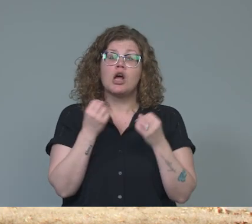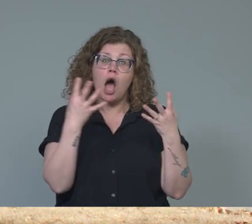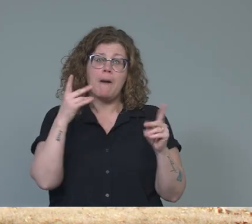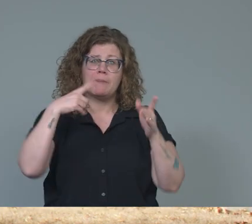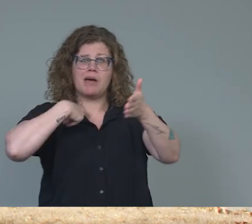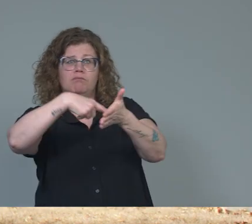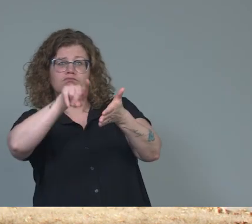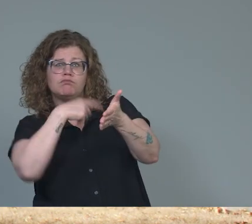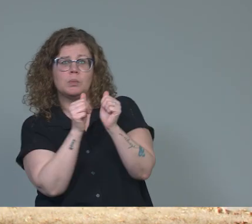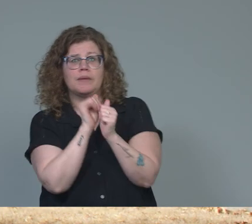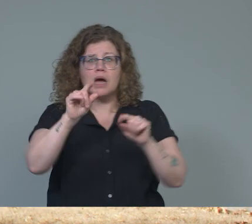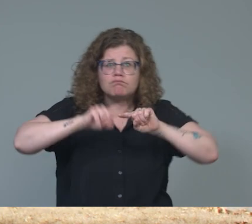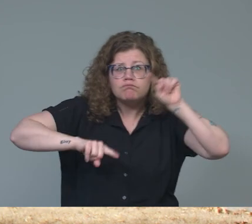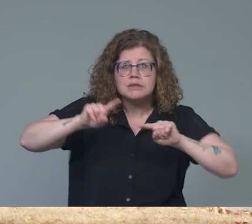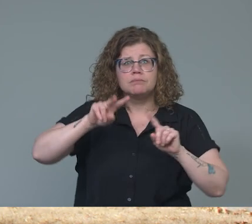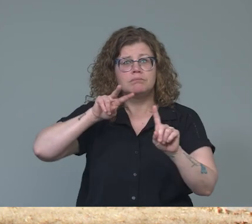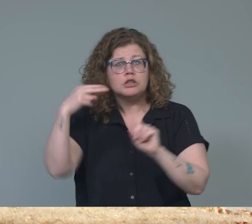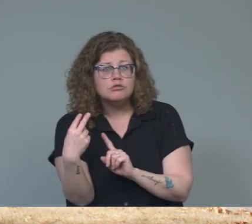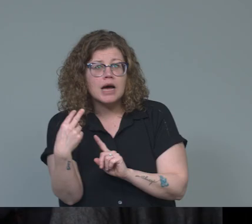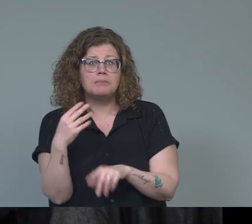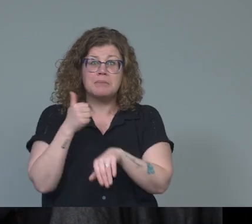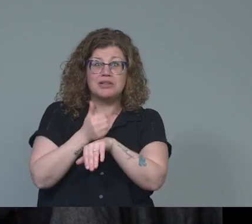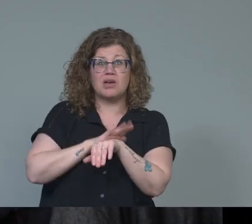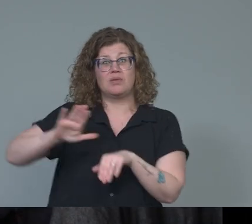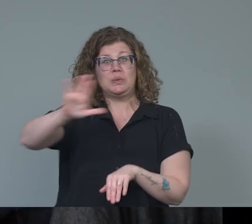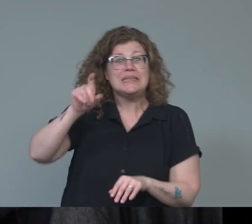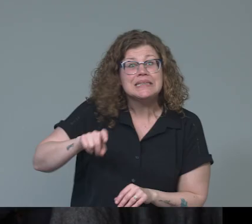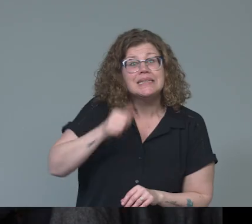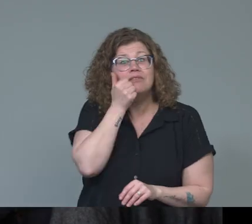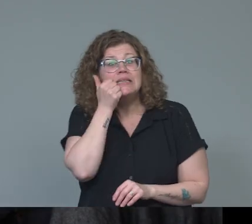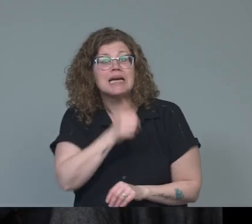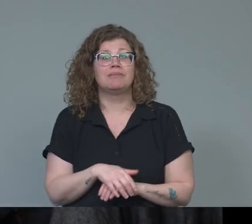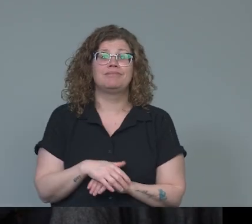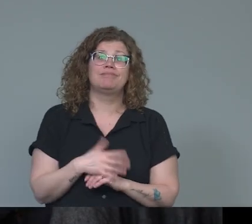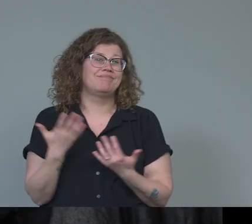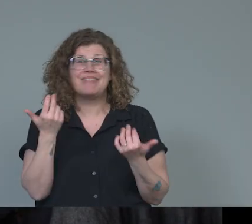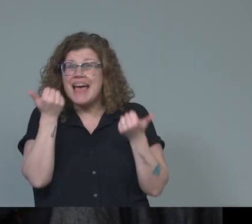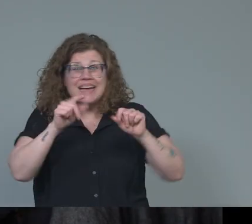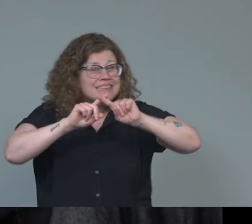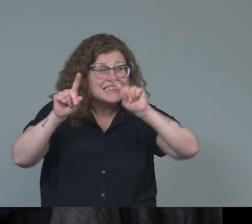because you helped me a lot and also the community, like, you know, all those who participated,